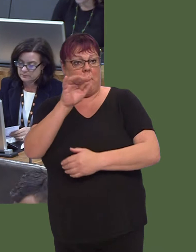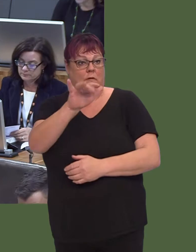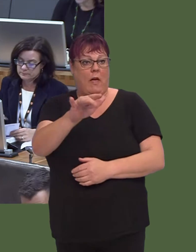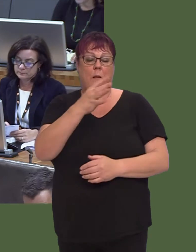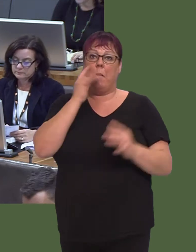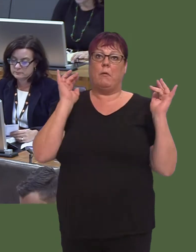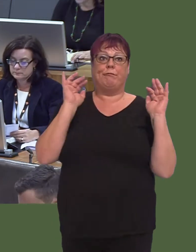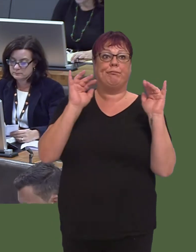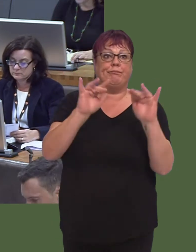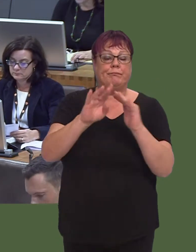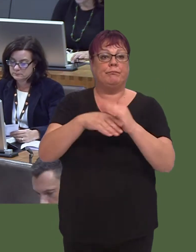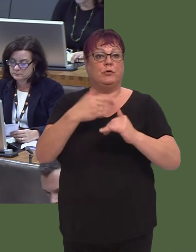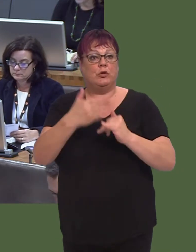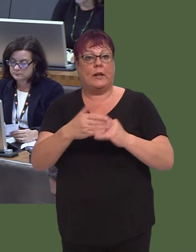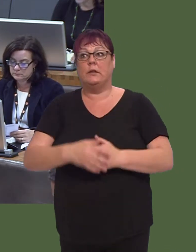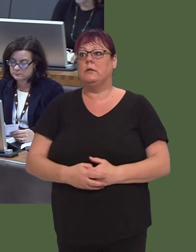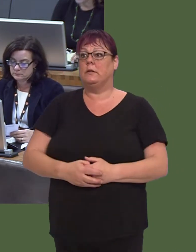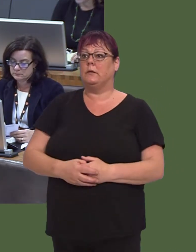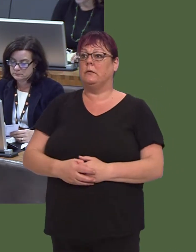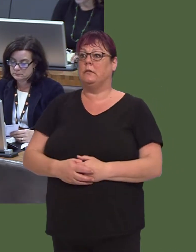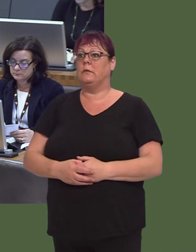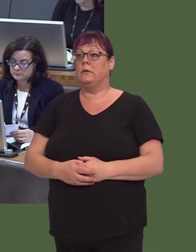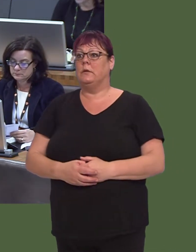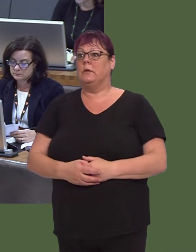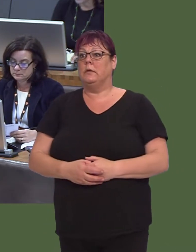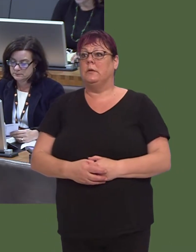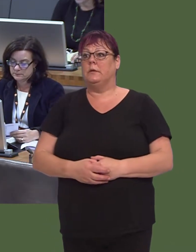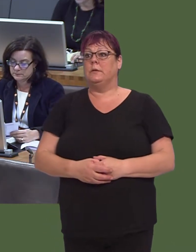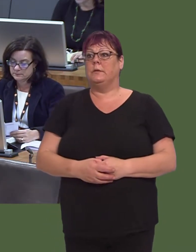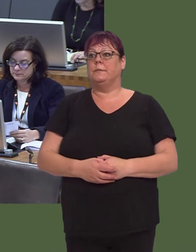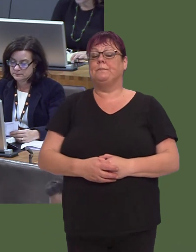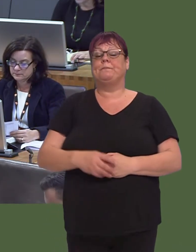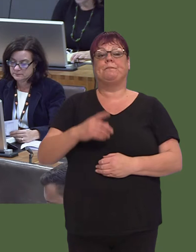are drawing people in, and that's something I very much welcome. She does mention the partial de-pedestrianisation.